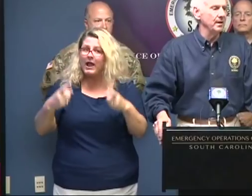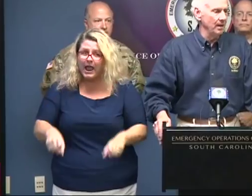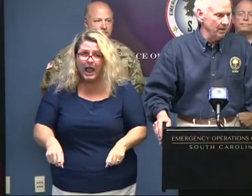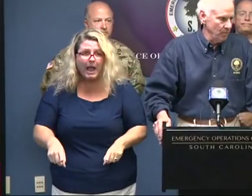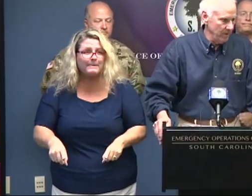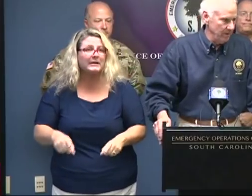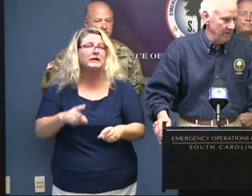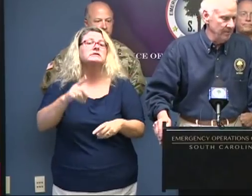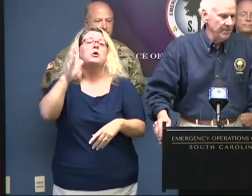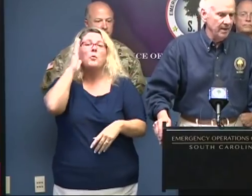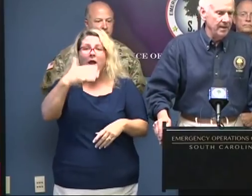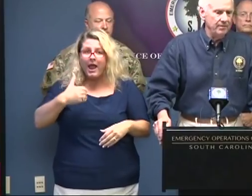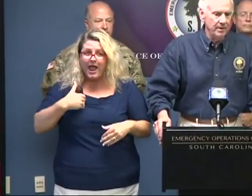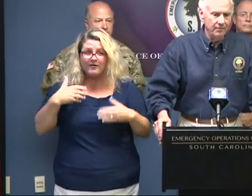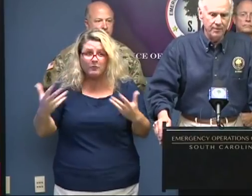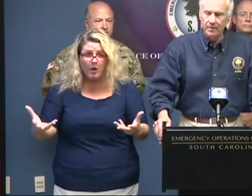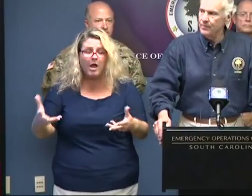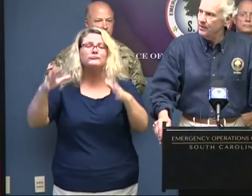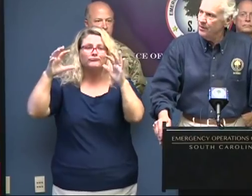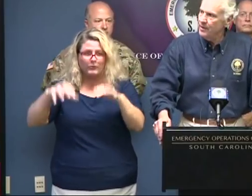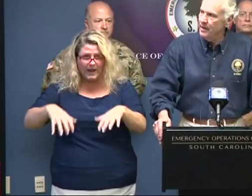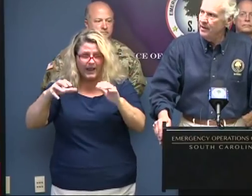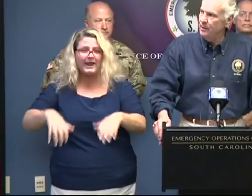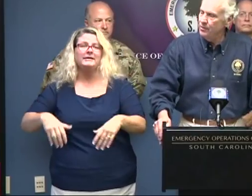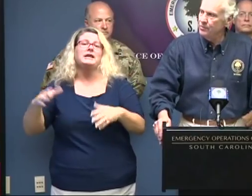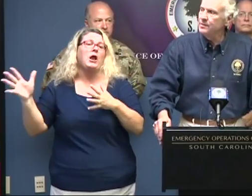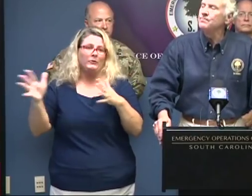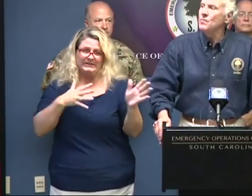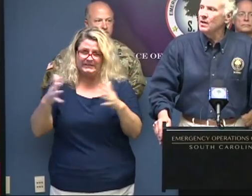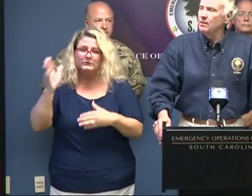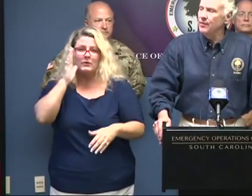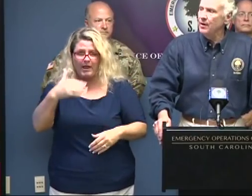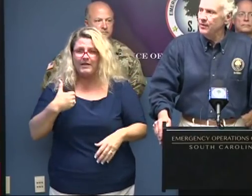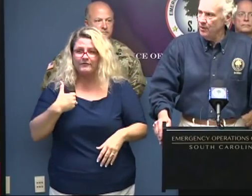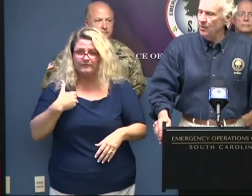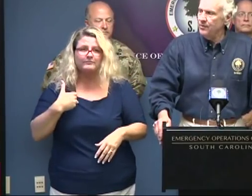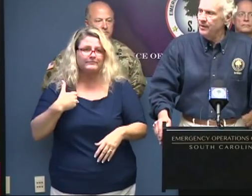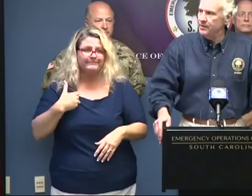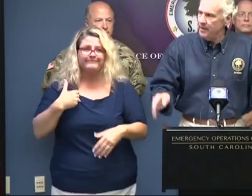and a lot of wind. Even if the hurricane goes farther north than is